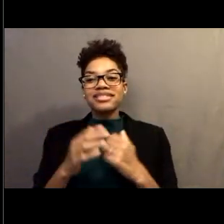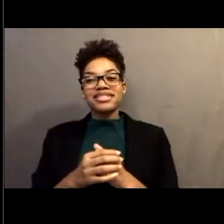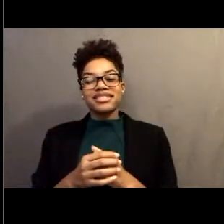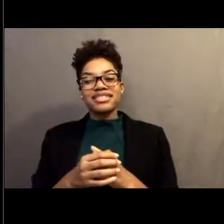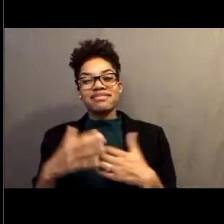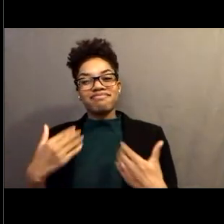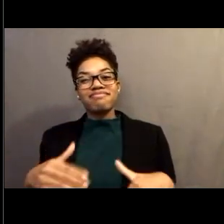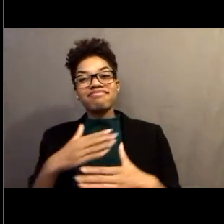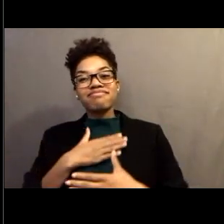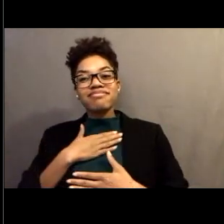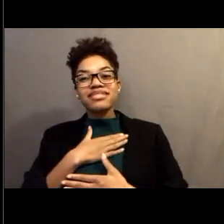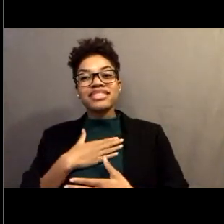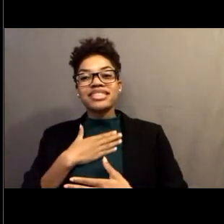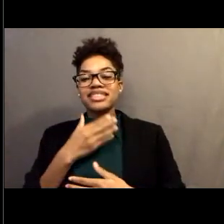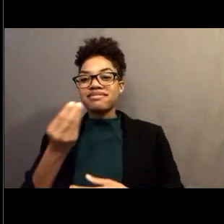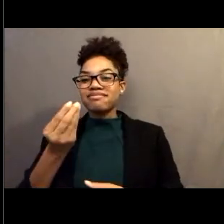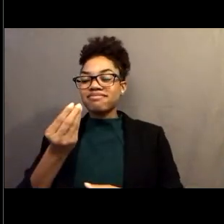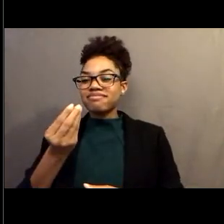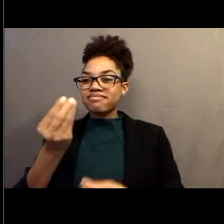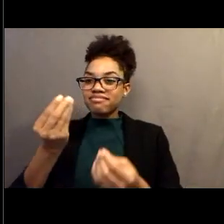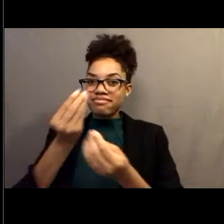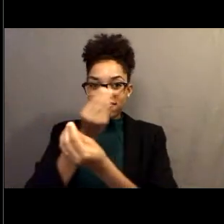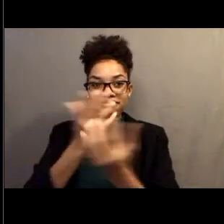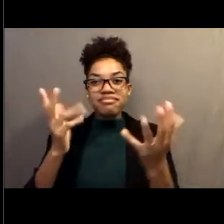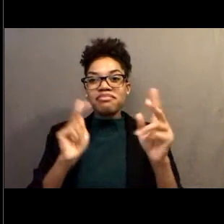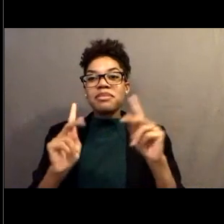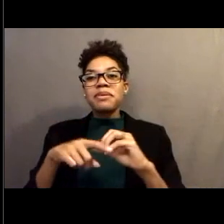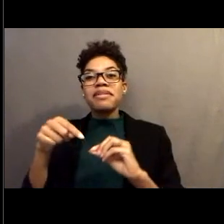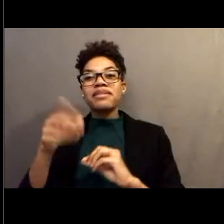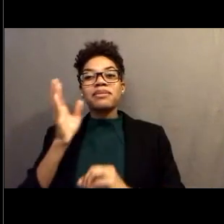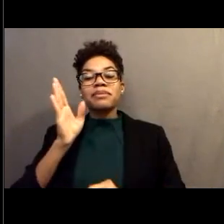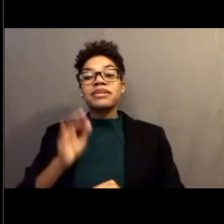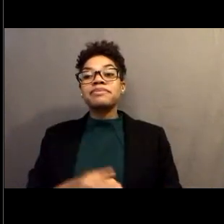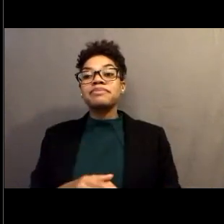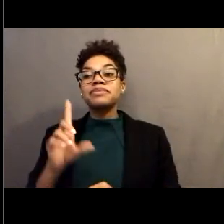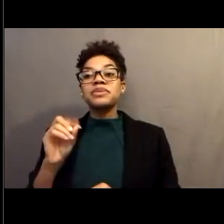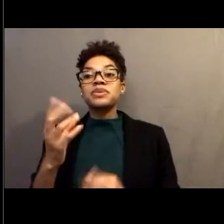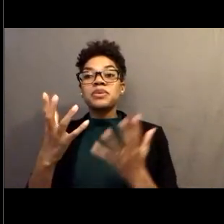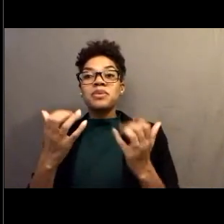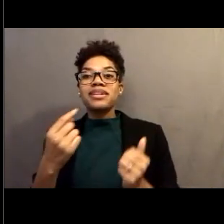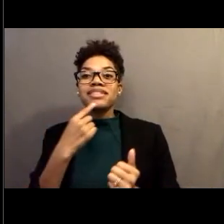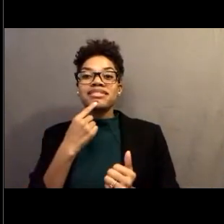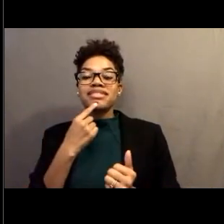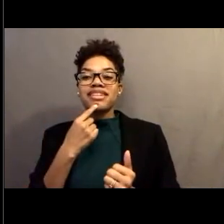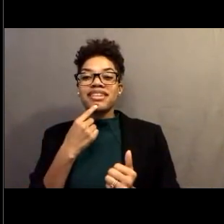Please, you know, let other people know about it. I do want to give a little teaser for next week